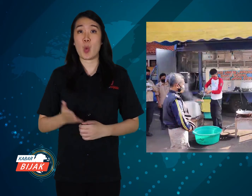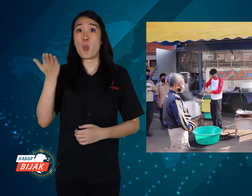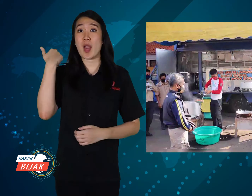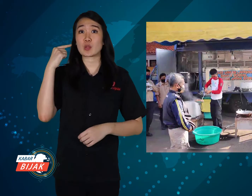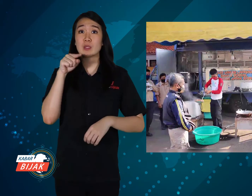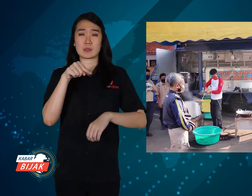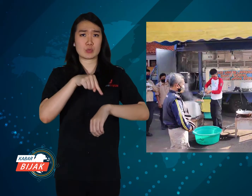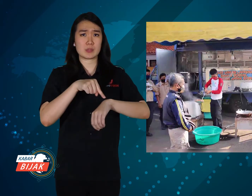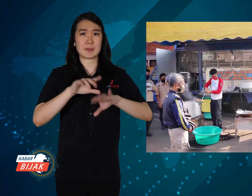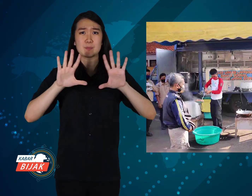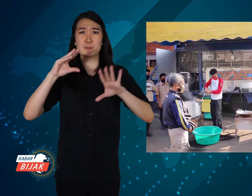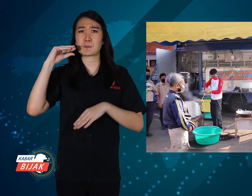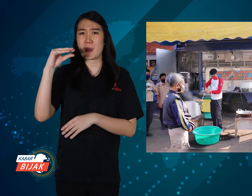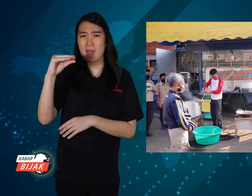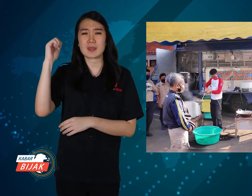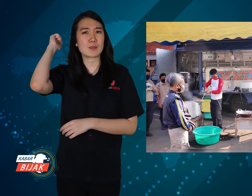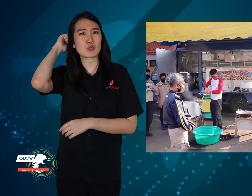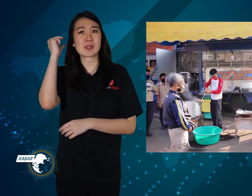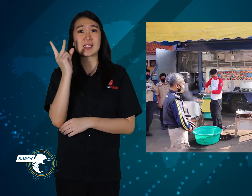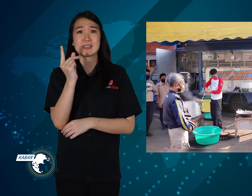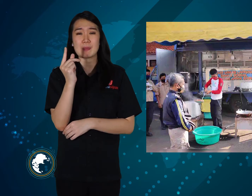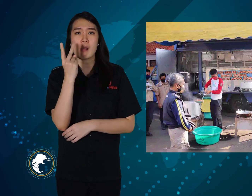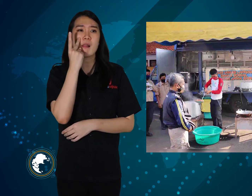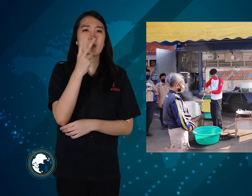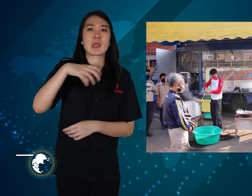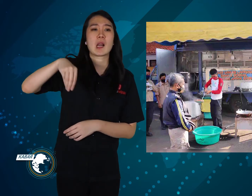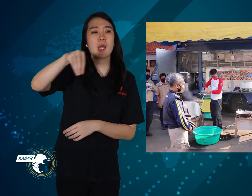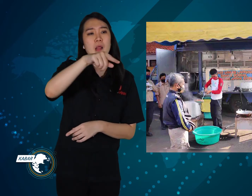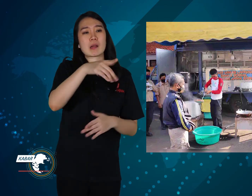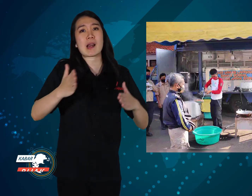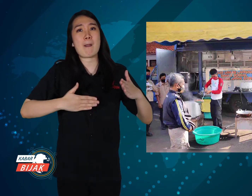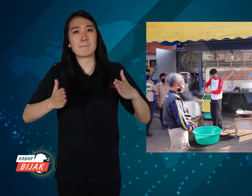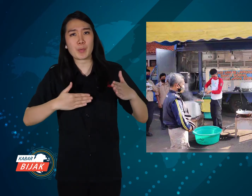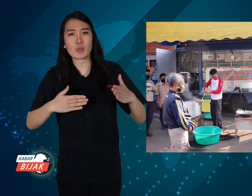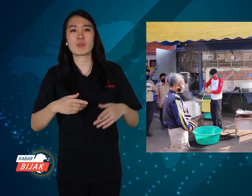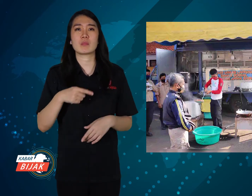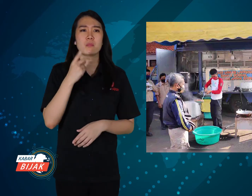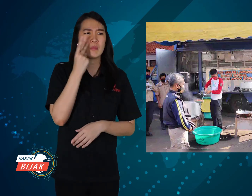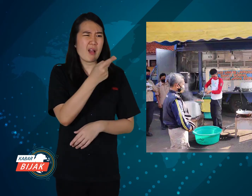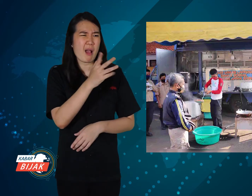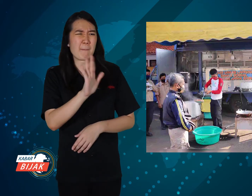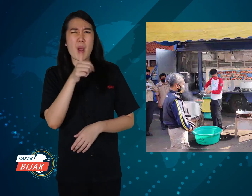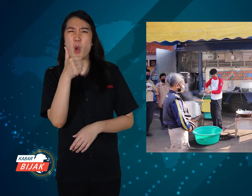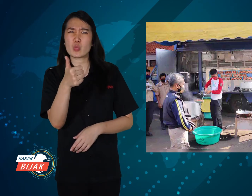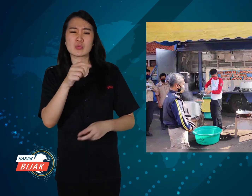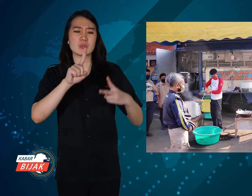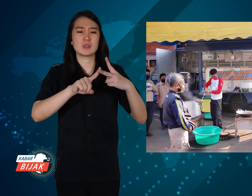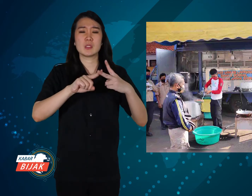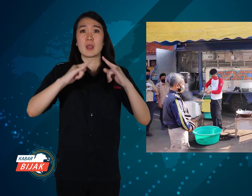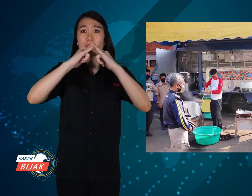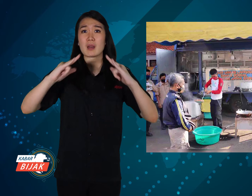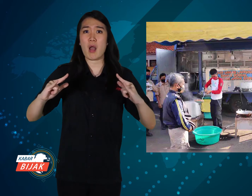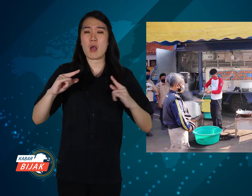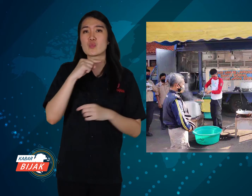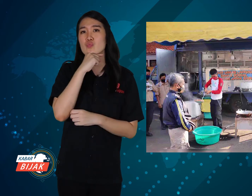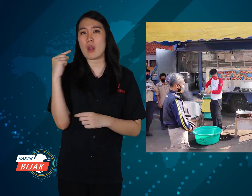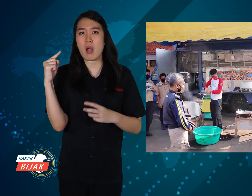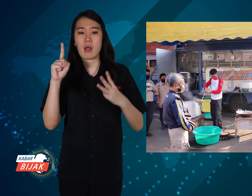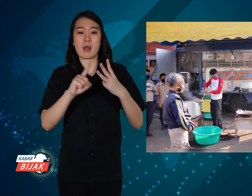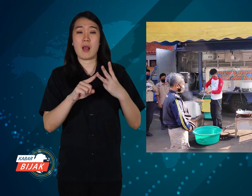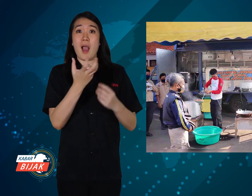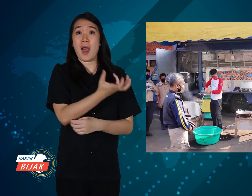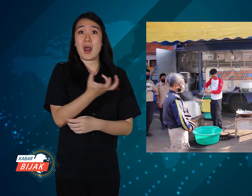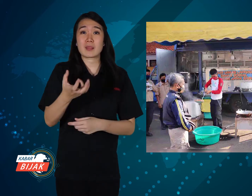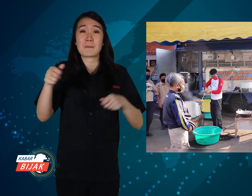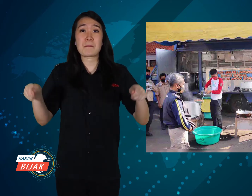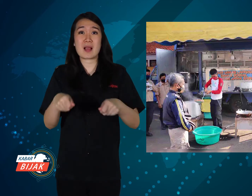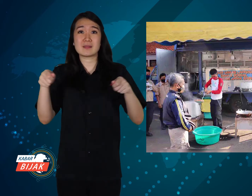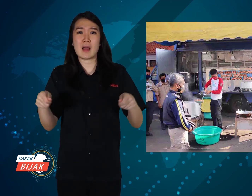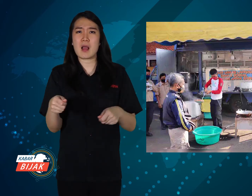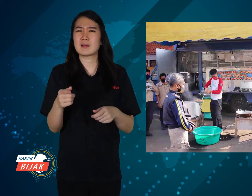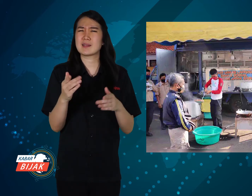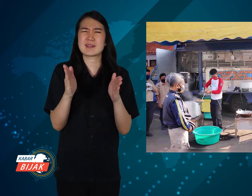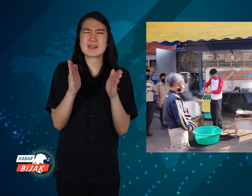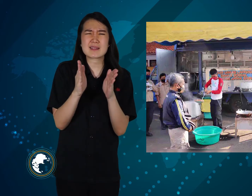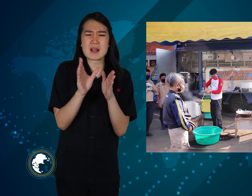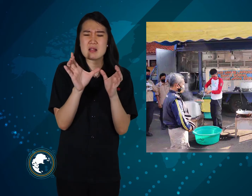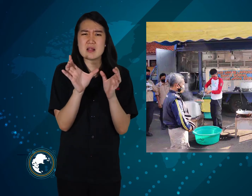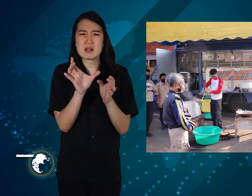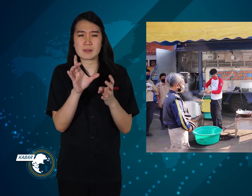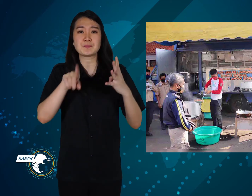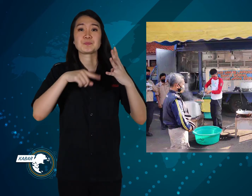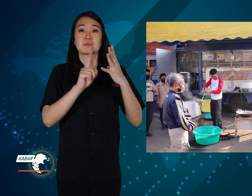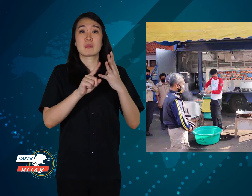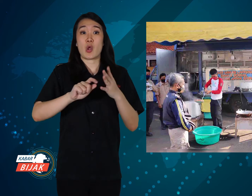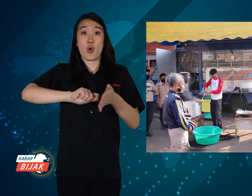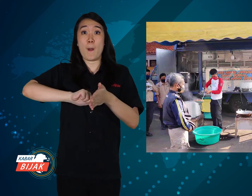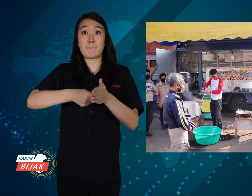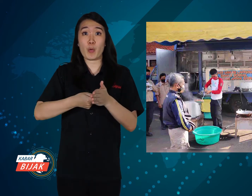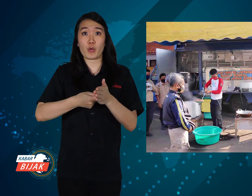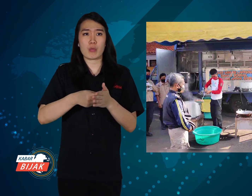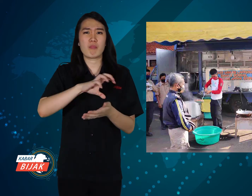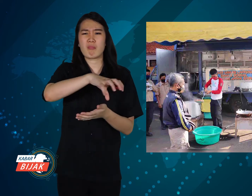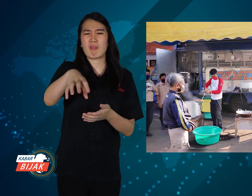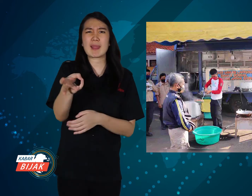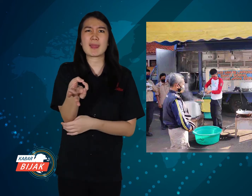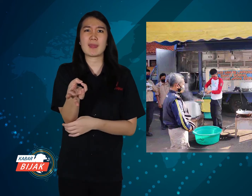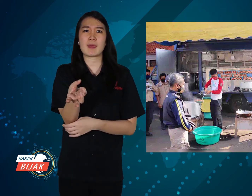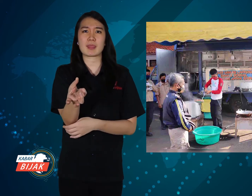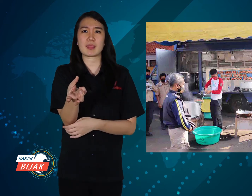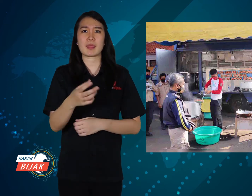It was 10 o'clock in the morning, Risma saw that the soup kitchen was not good, tents are not good, small cooking utensils, stoves are also few.